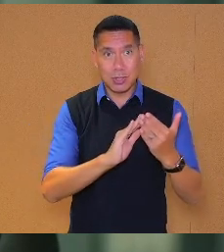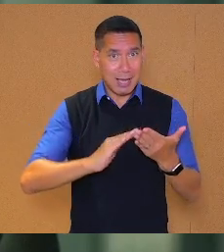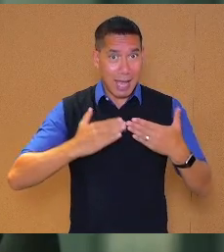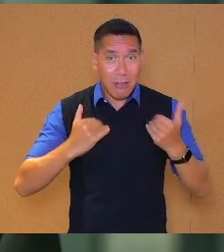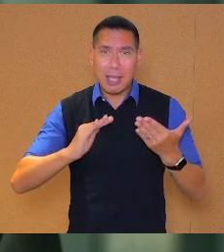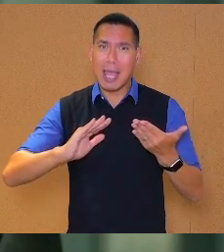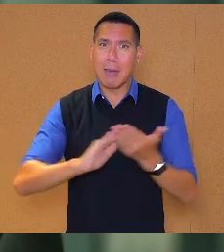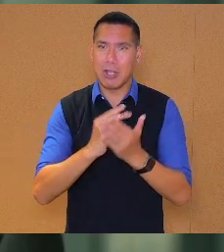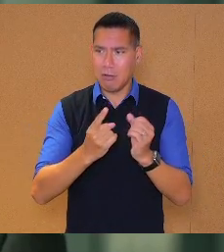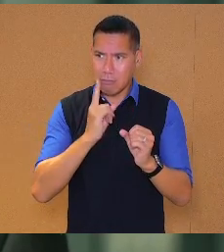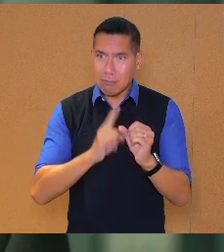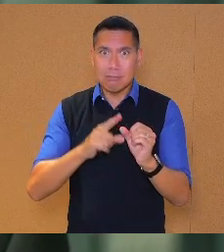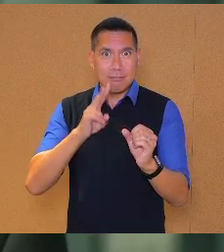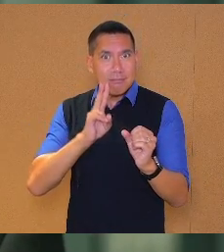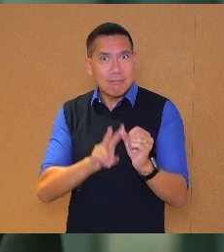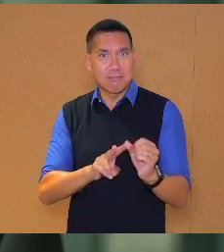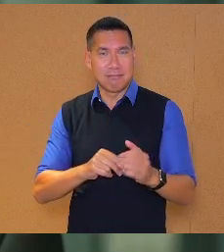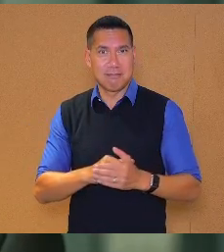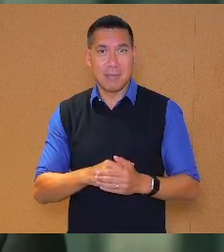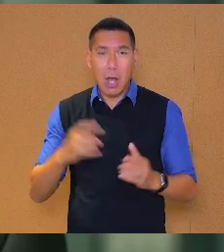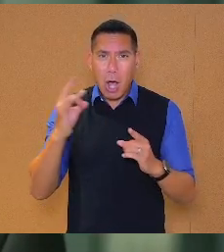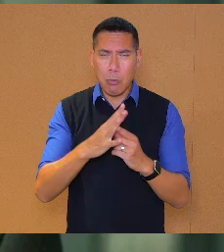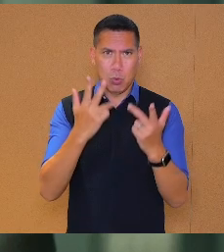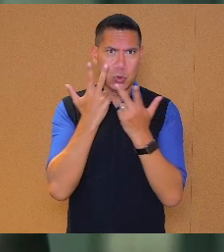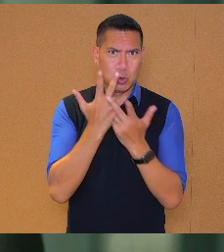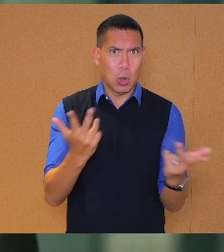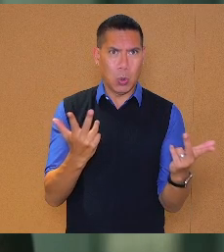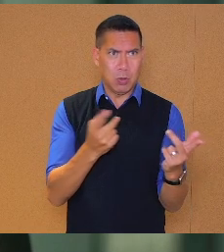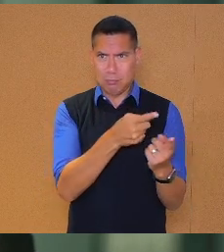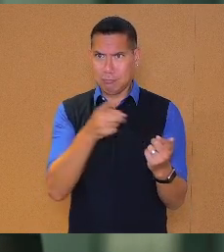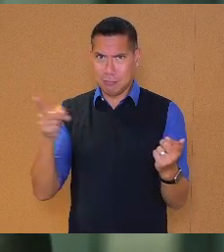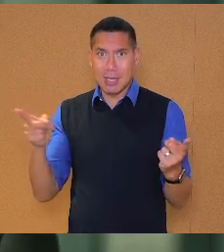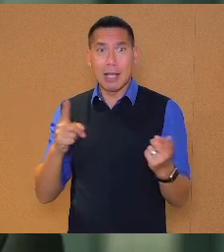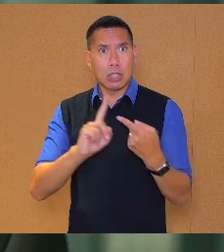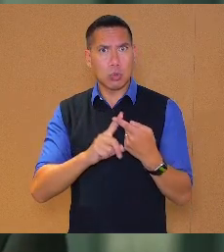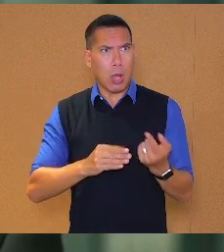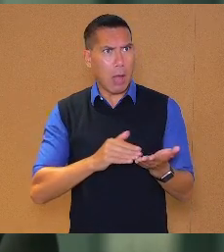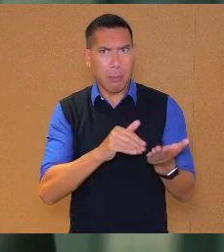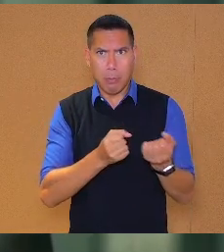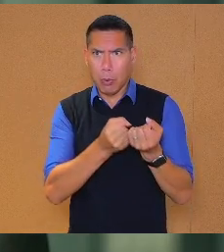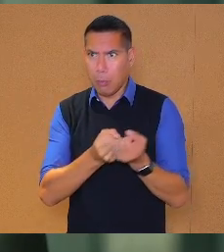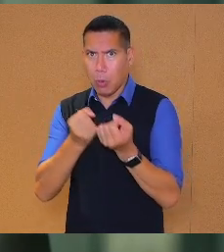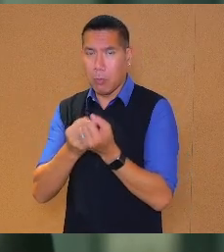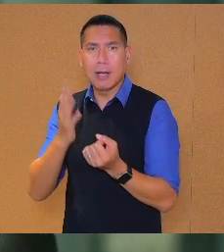It is important to showcase those who are still able to help those around them despite the obstacles of the past two